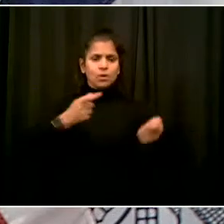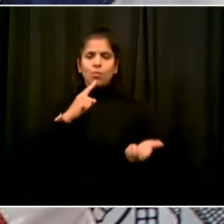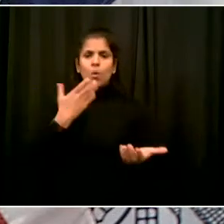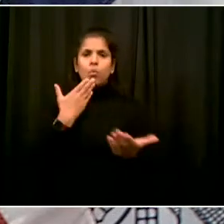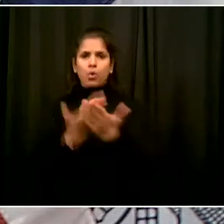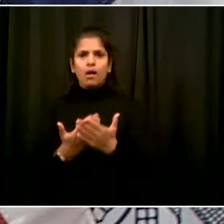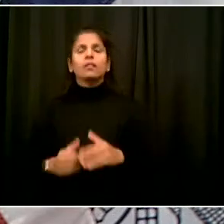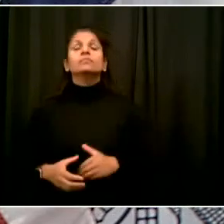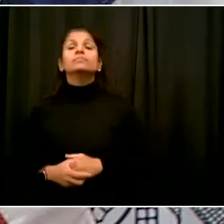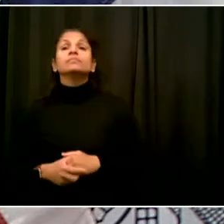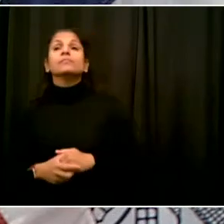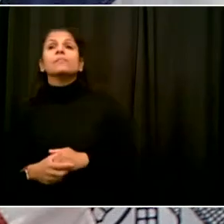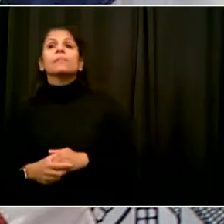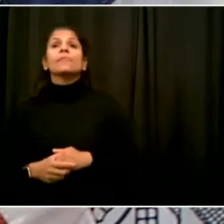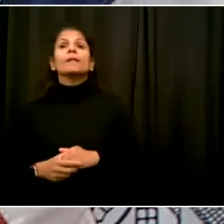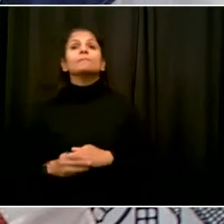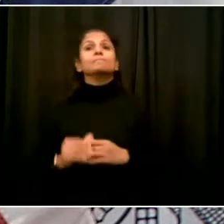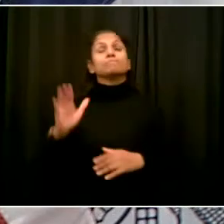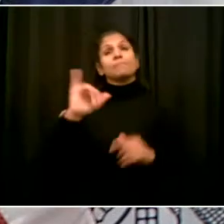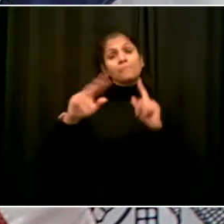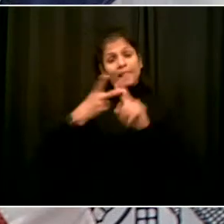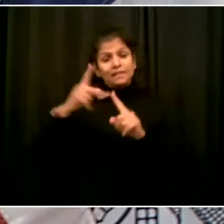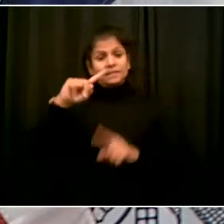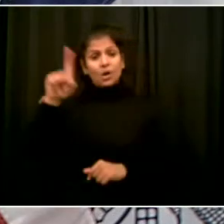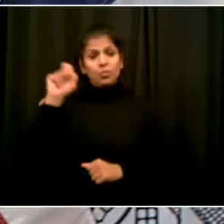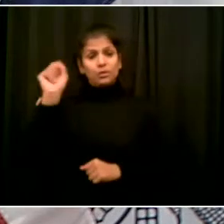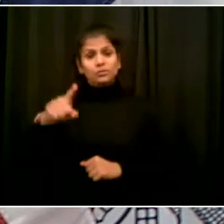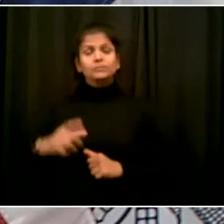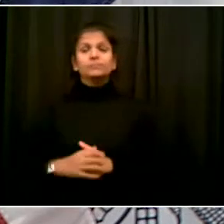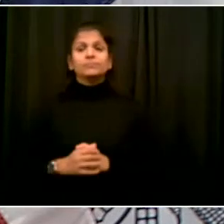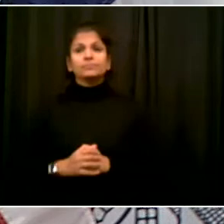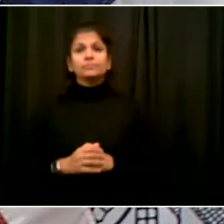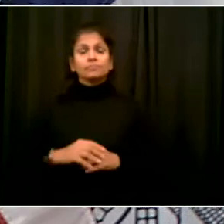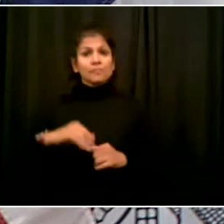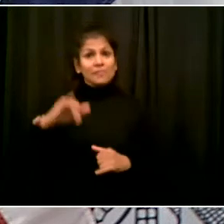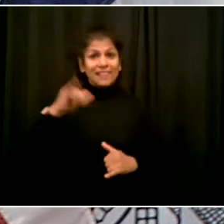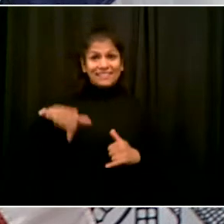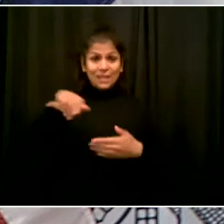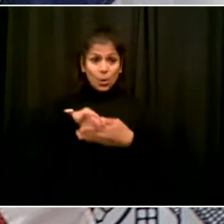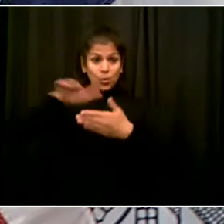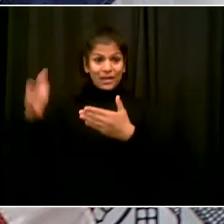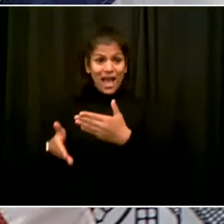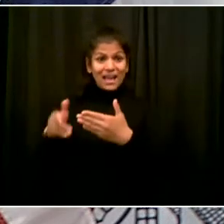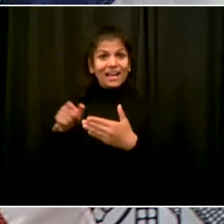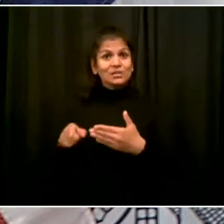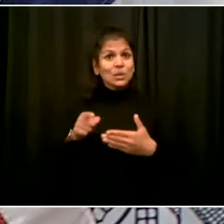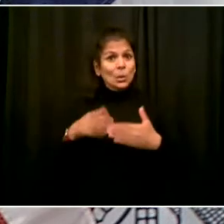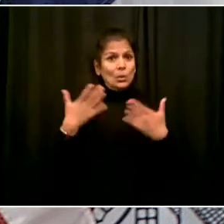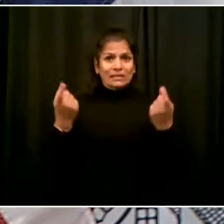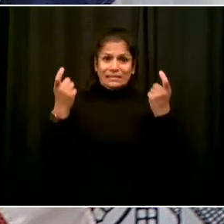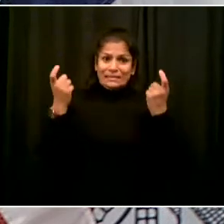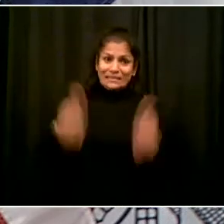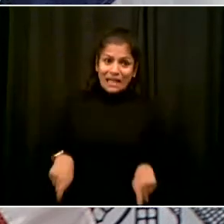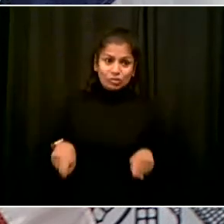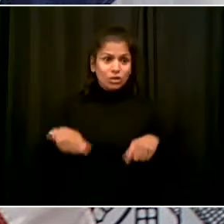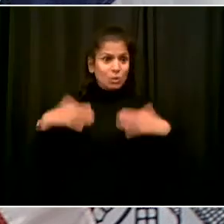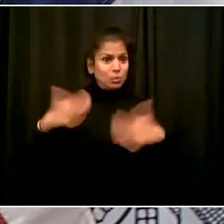HOSPITALS IN ANY WWY ATHAT WWE CACA . GO AHEAD. Reporter: THANK YOU, WITH THE DANGERS OF THIS UPCOMIING